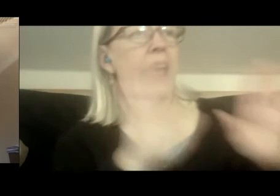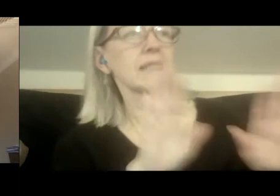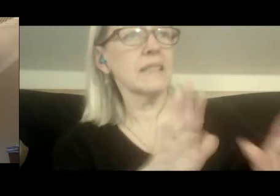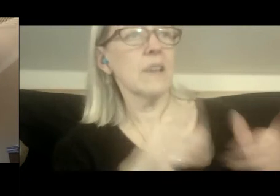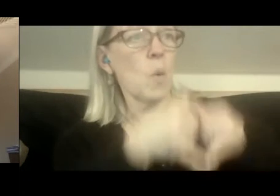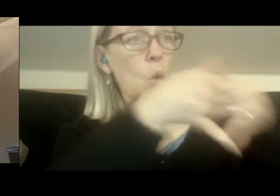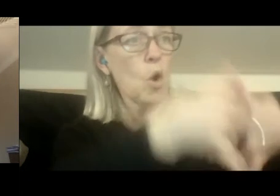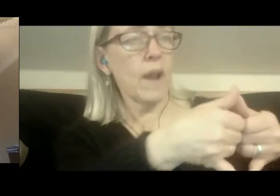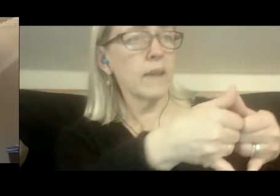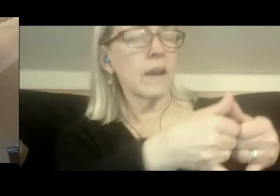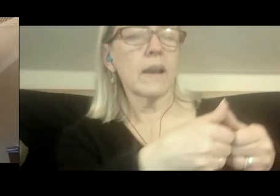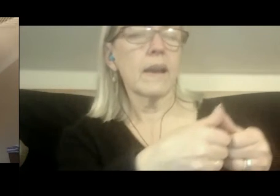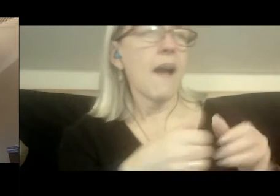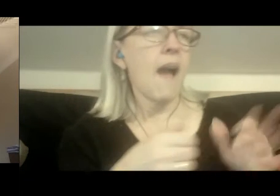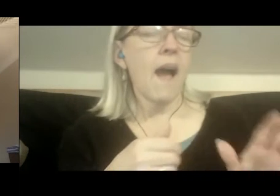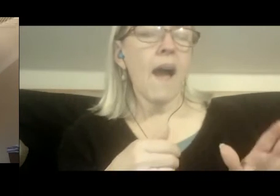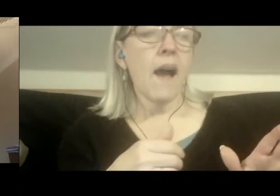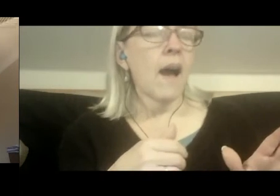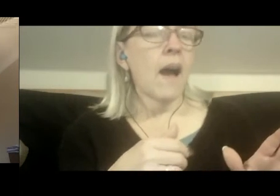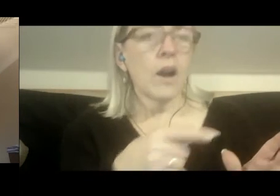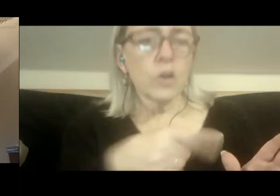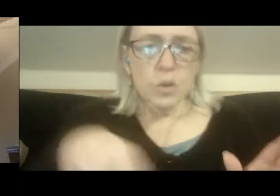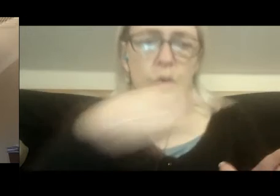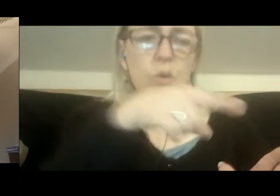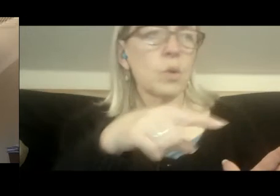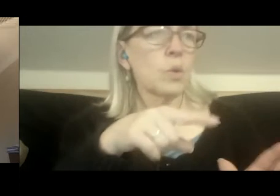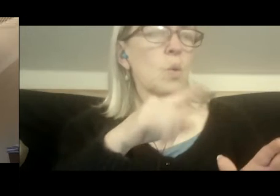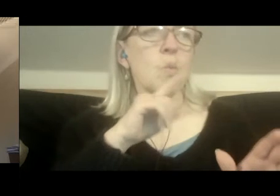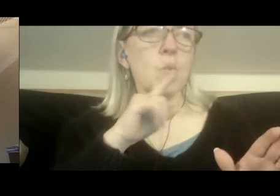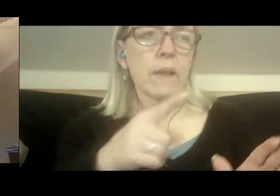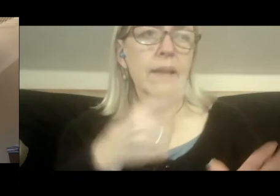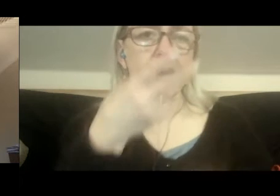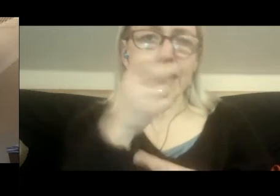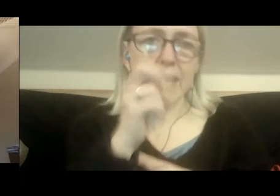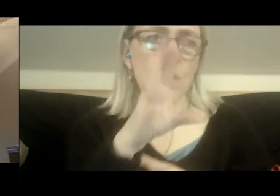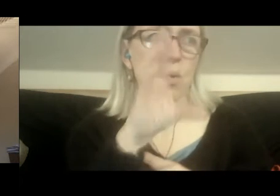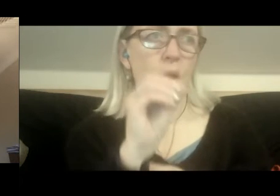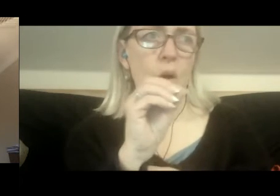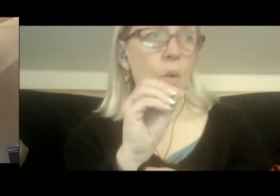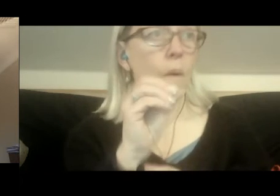the heroic efforts that you undertook to reopen research labs, seamlessly and safely.